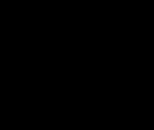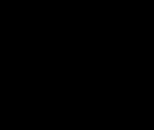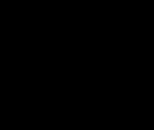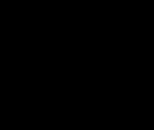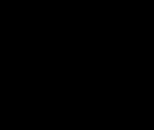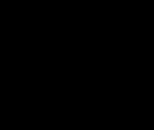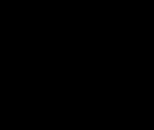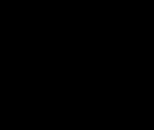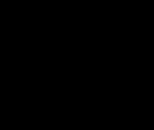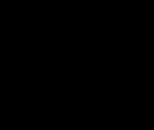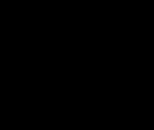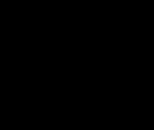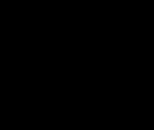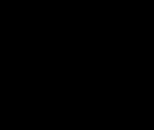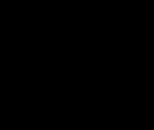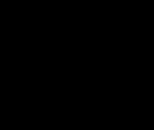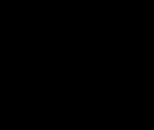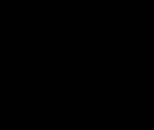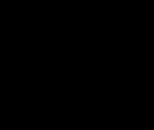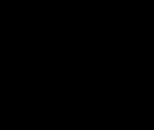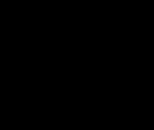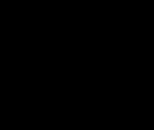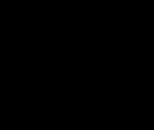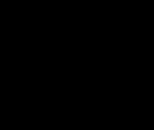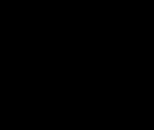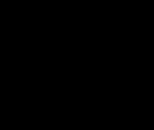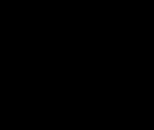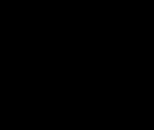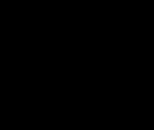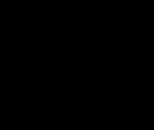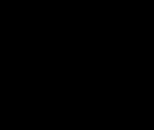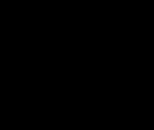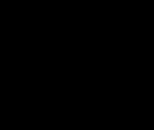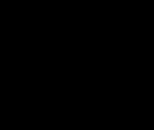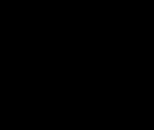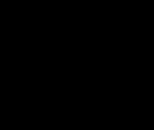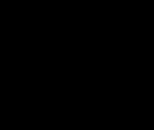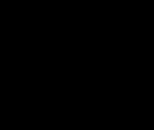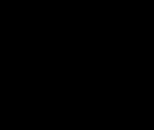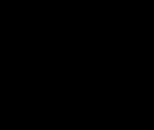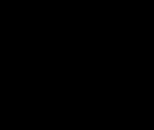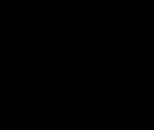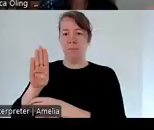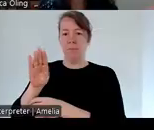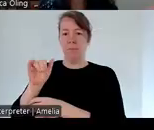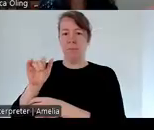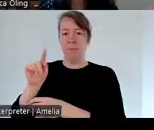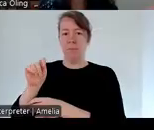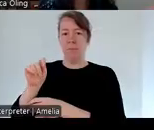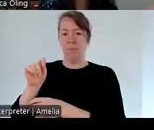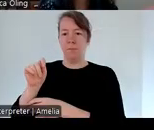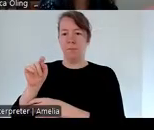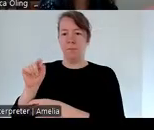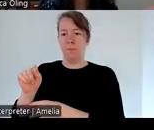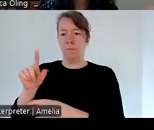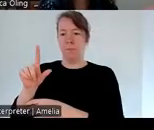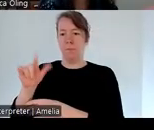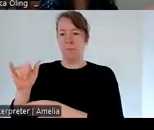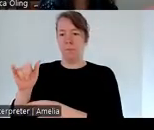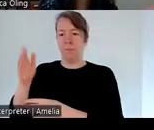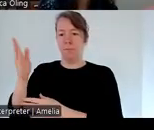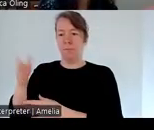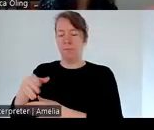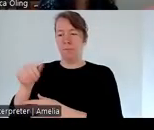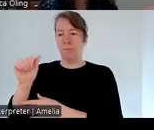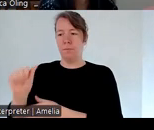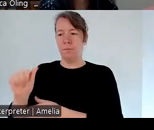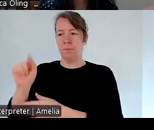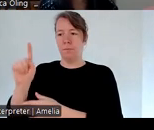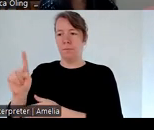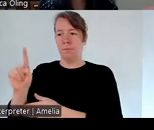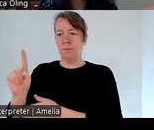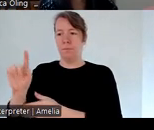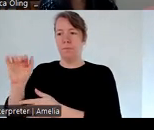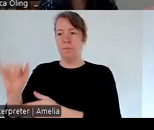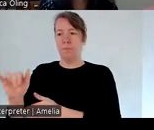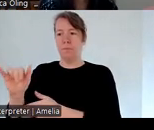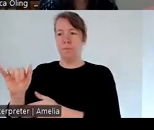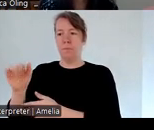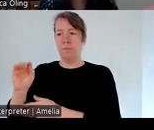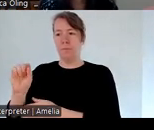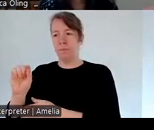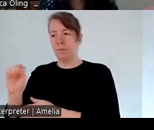there is a bit.ly for the captioning service: bit.ly/a11y_feedback. Oh, that’s for the feedback.